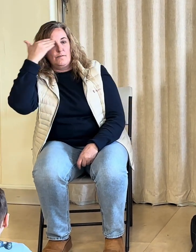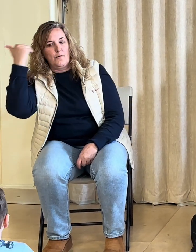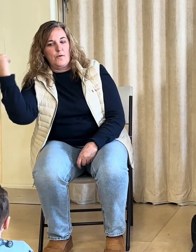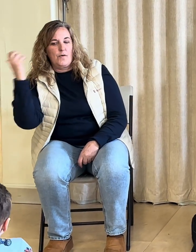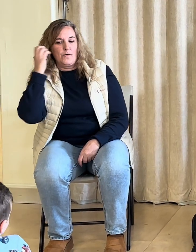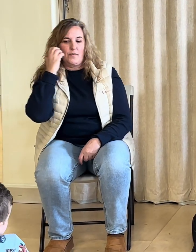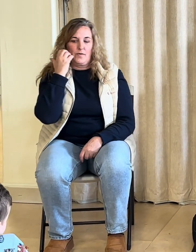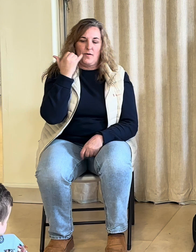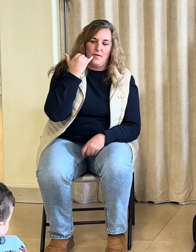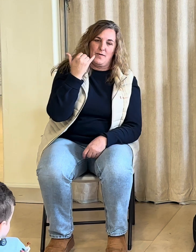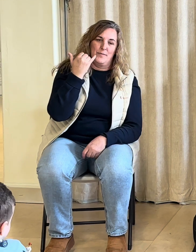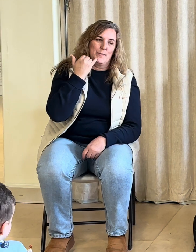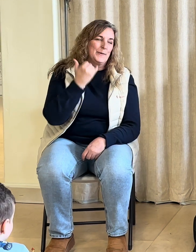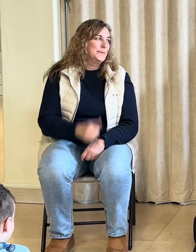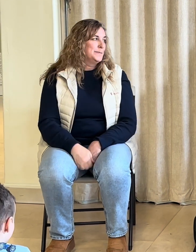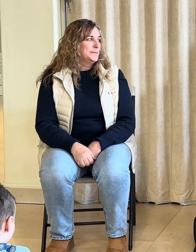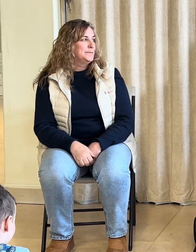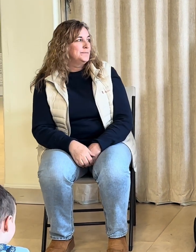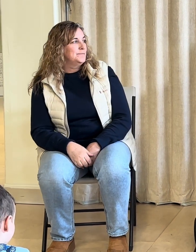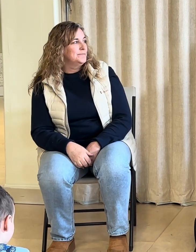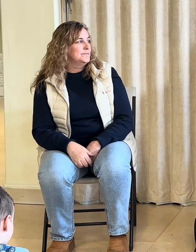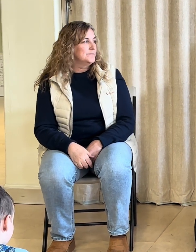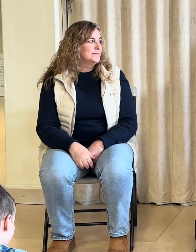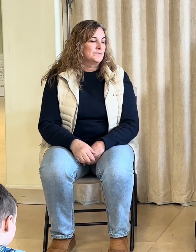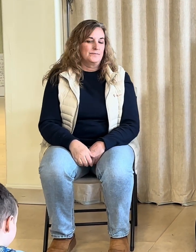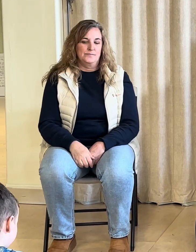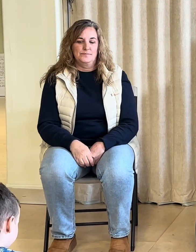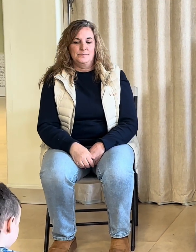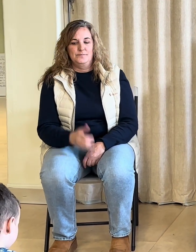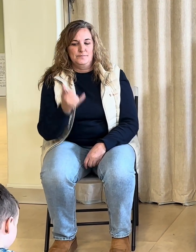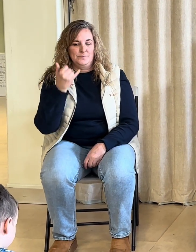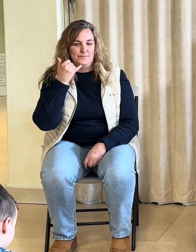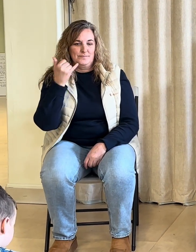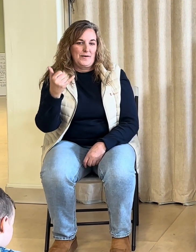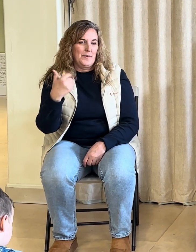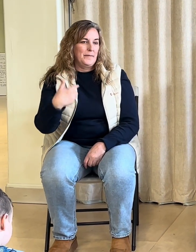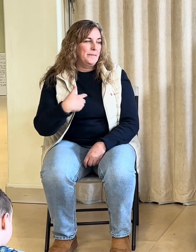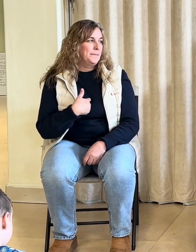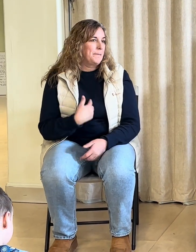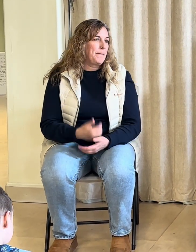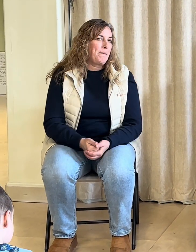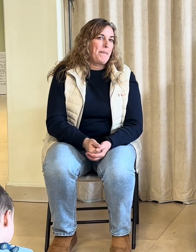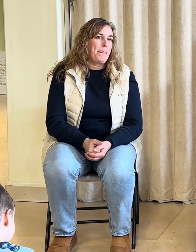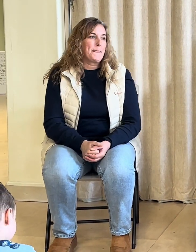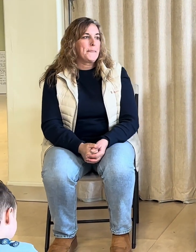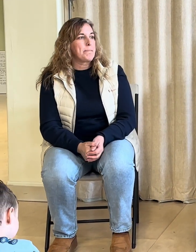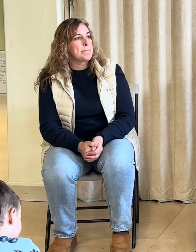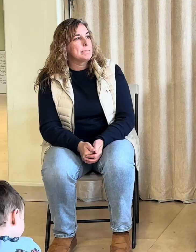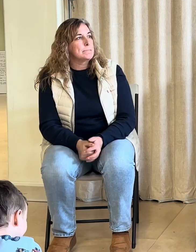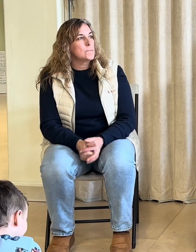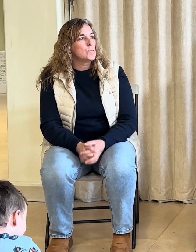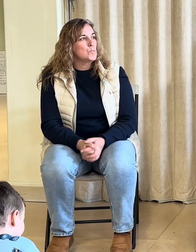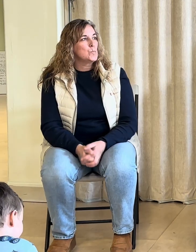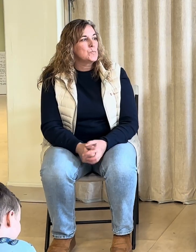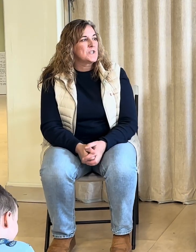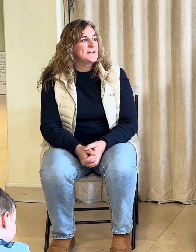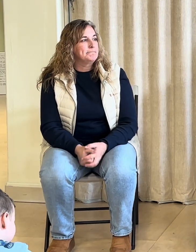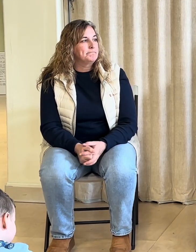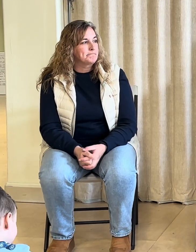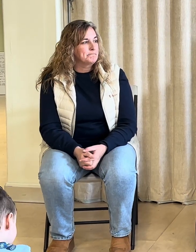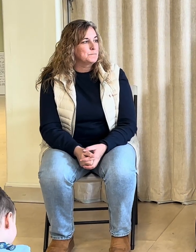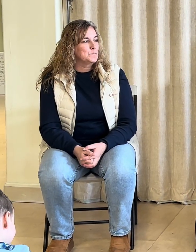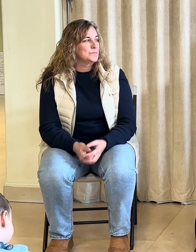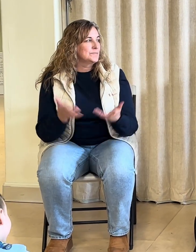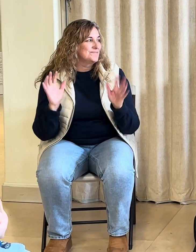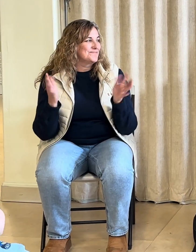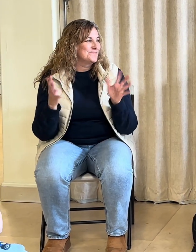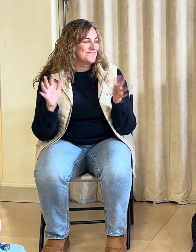(Call me) Ooooo Call me